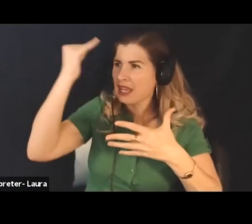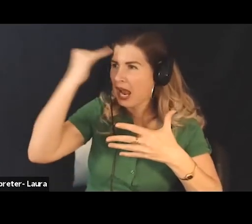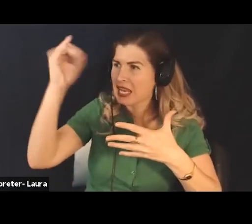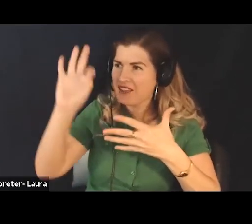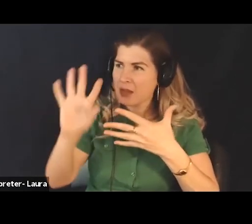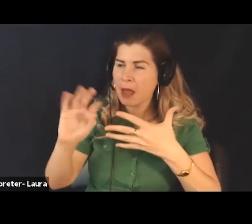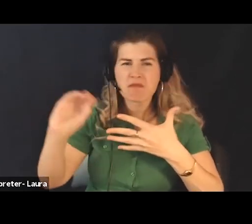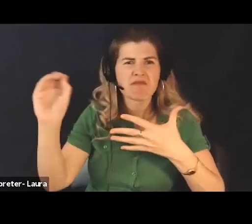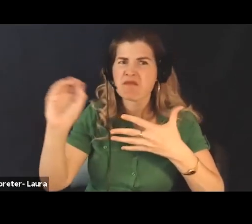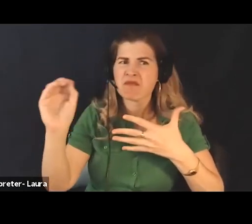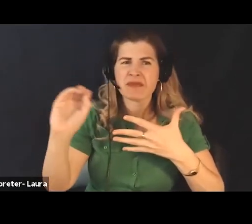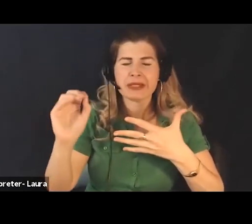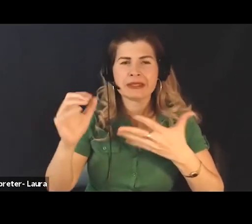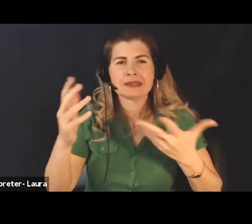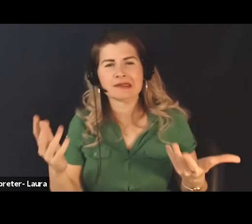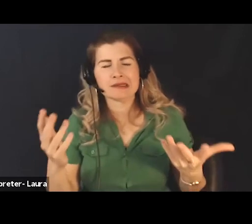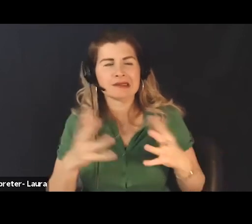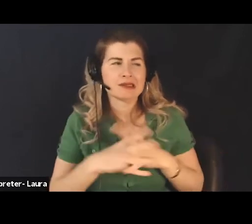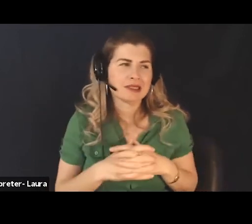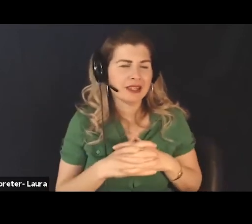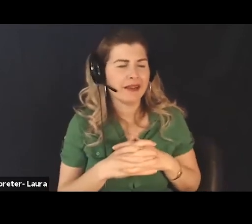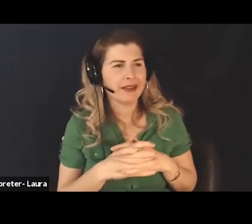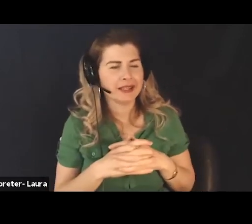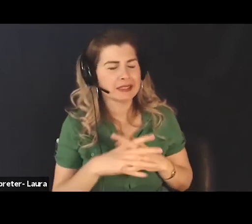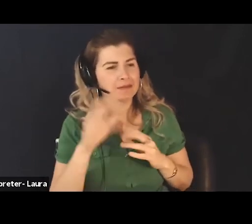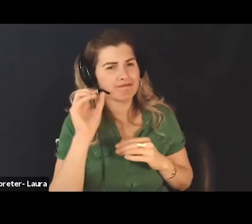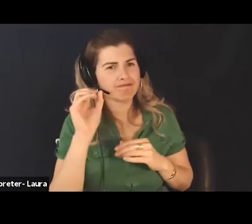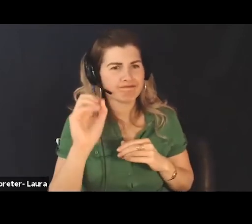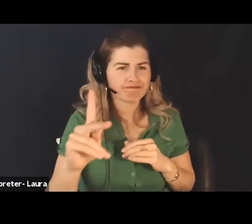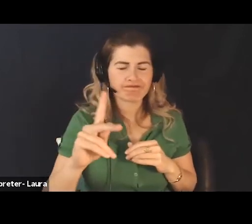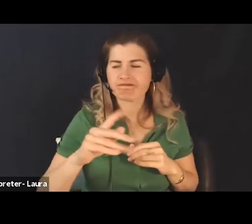And so we discovered okay like you can't just like open up the doors and hope that people come in.